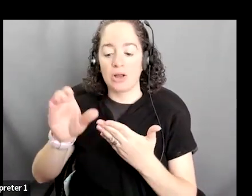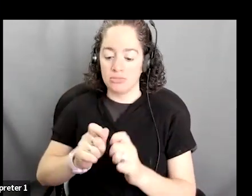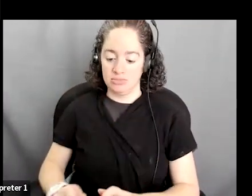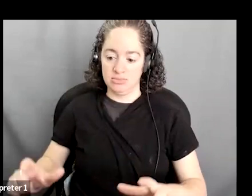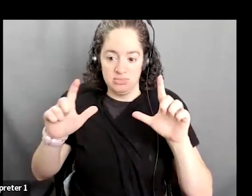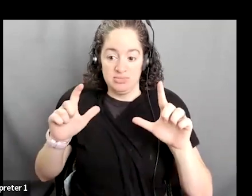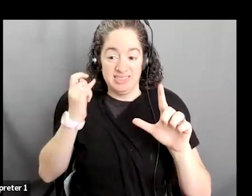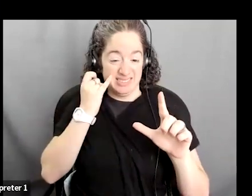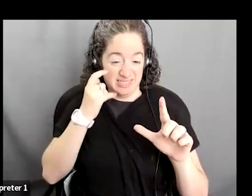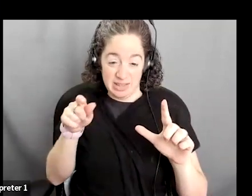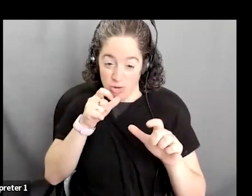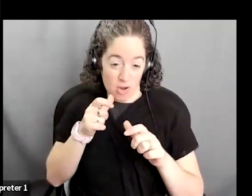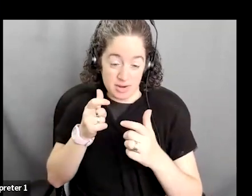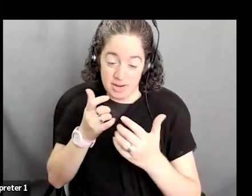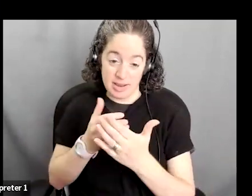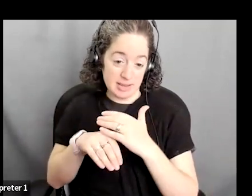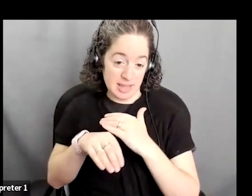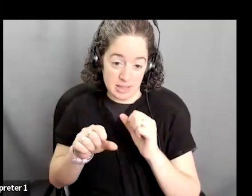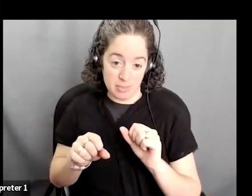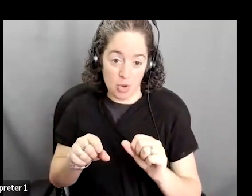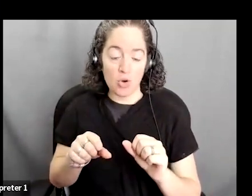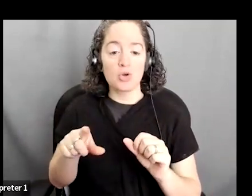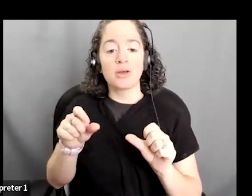what you can use is many of them have a text field